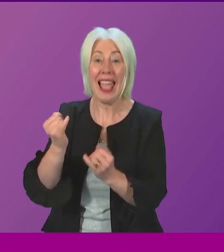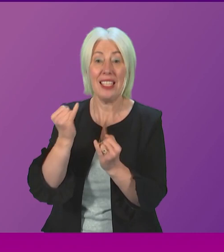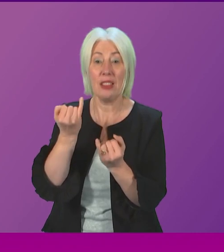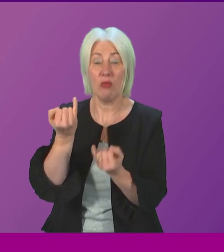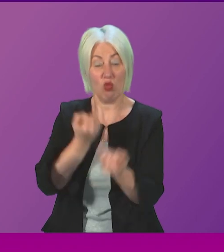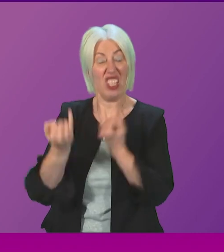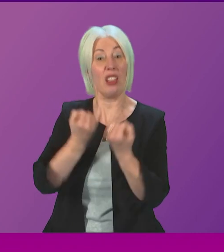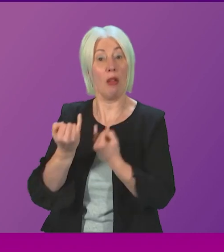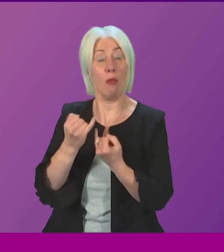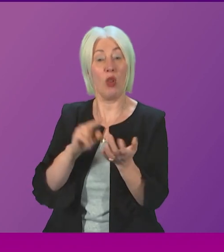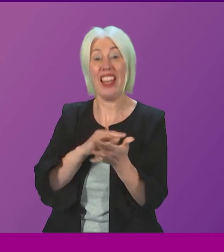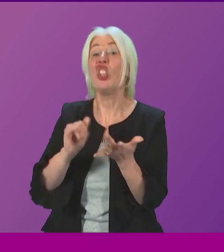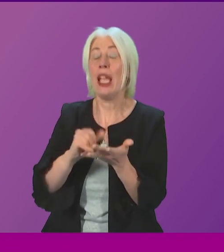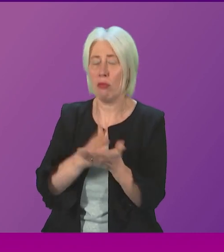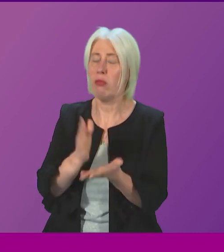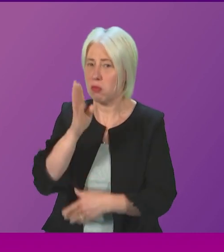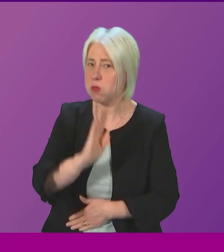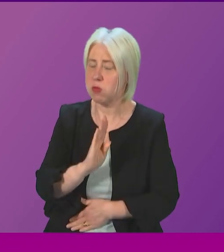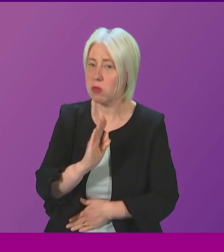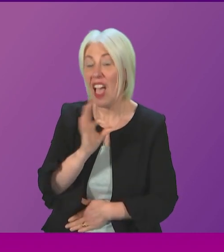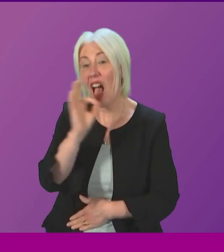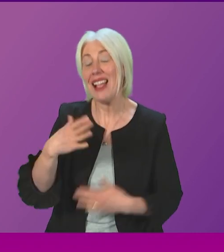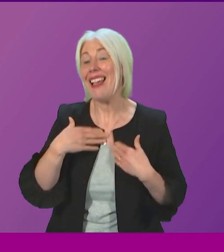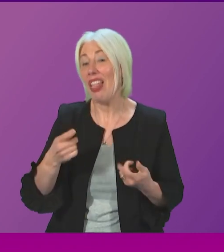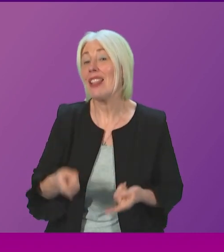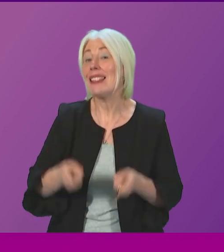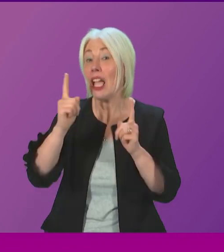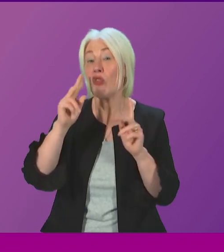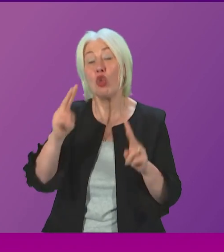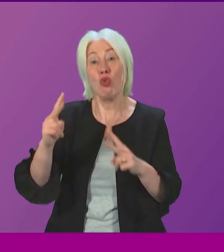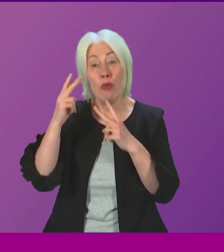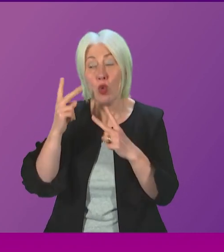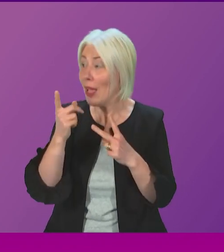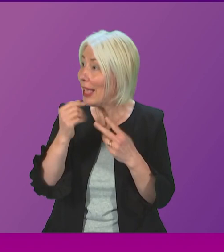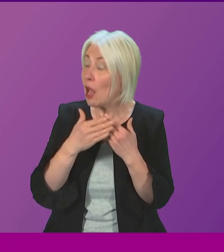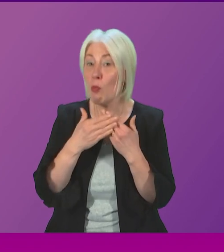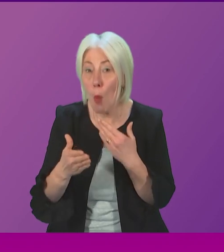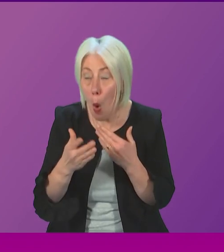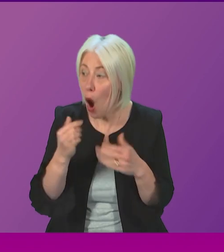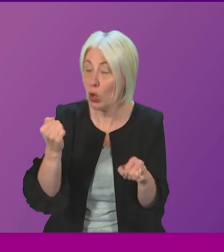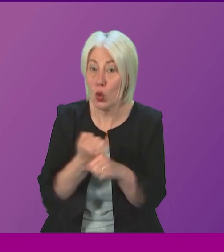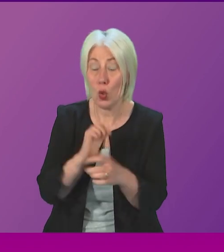I have asked the health secretary to review and consider whether there is more that we need to do in these areas.